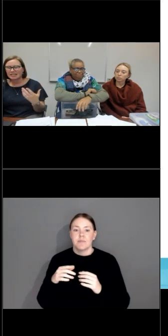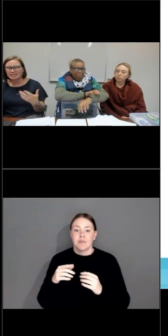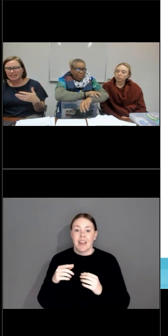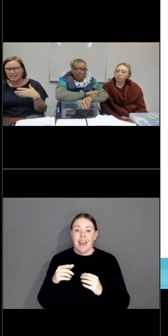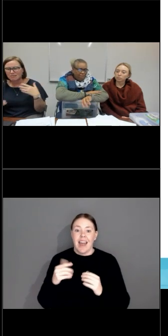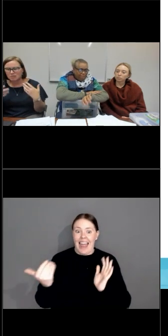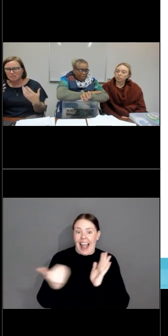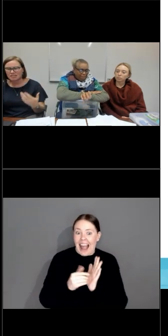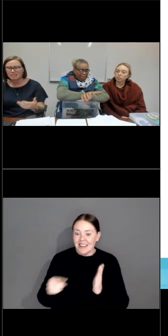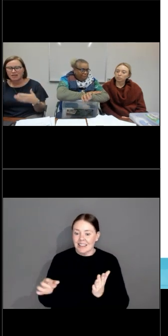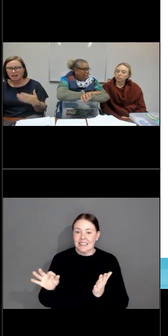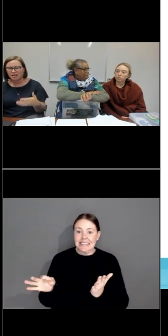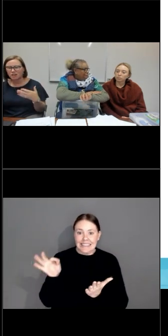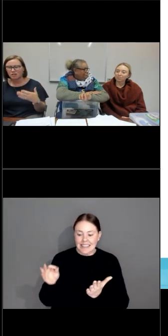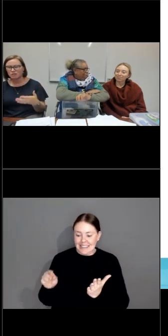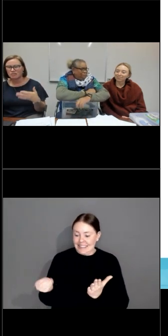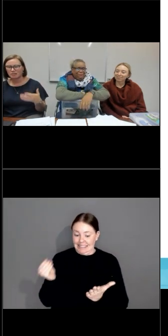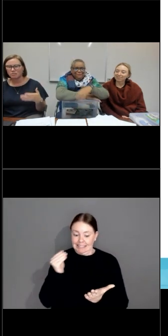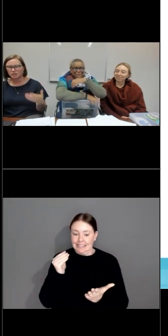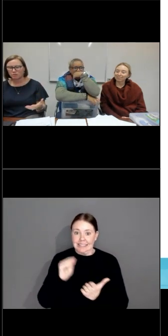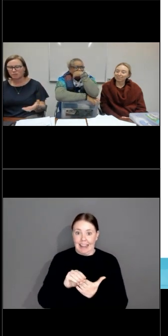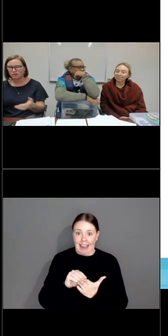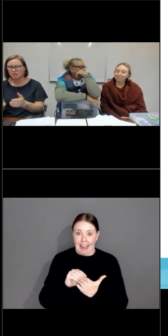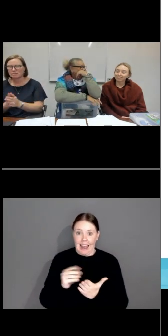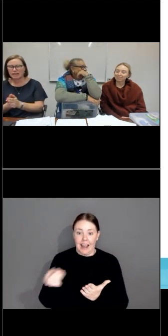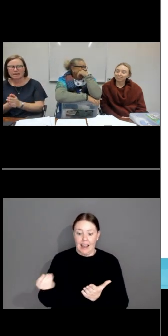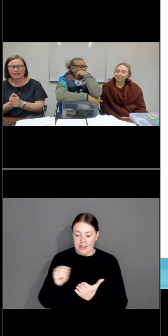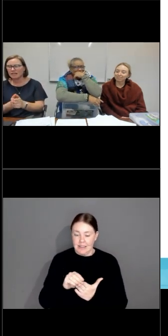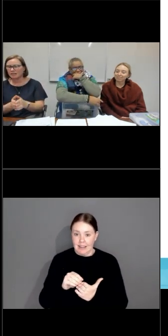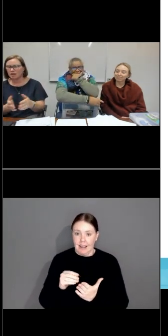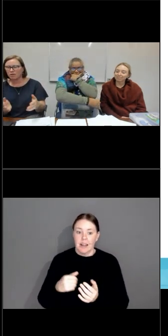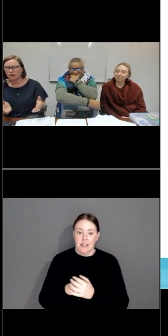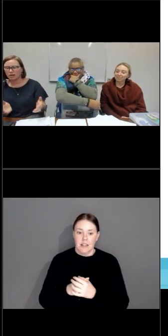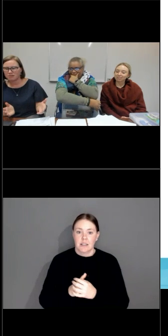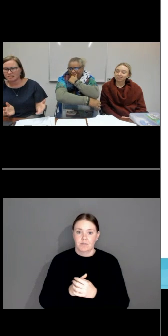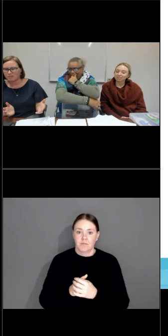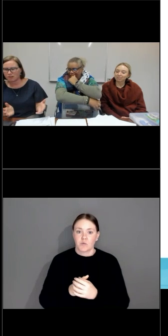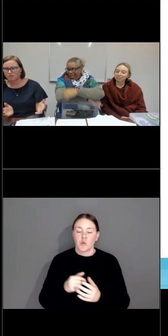getting that real sense of how can I use this in my job if I'm explaining applying for a DVO for